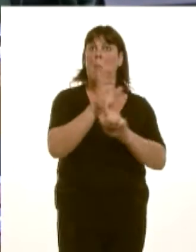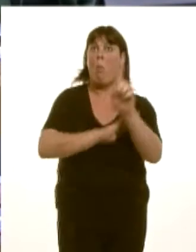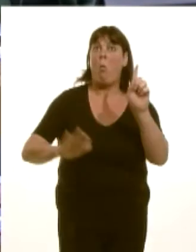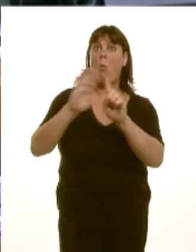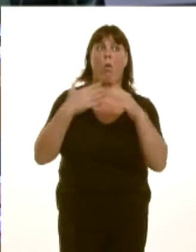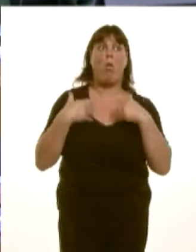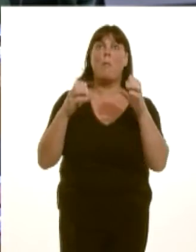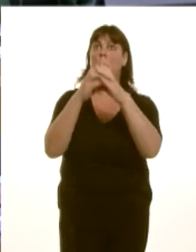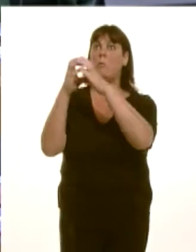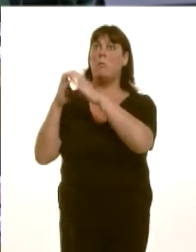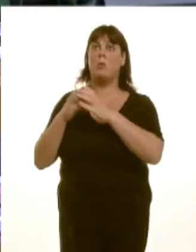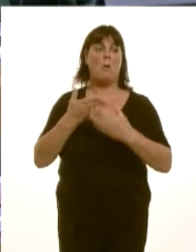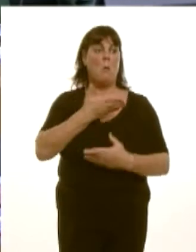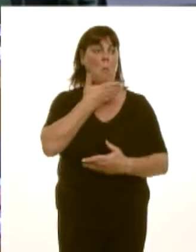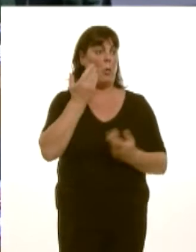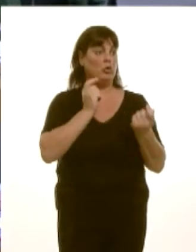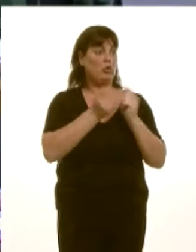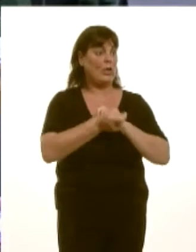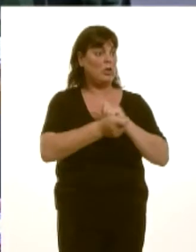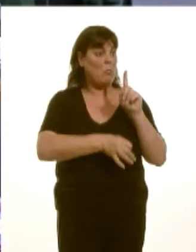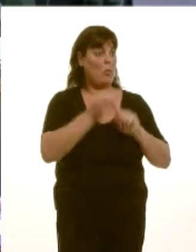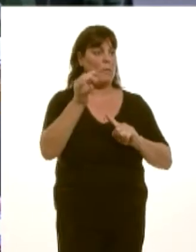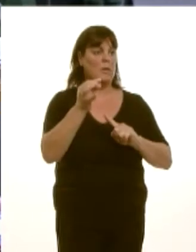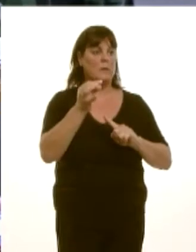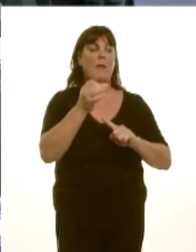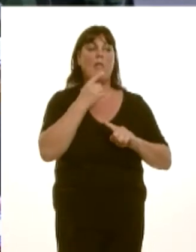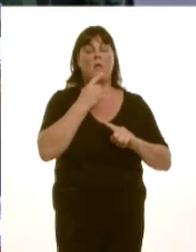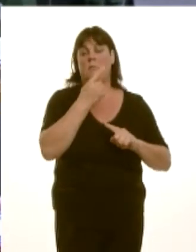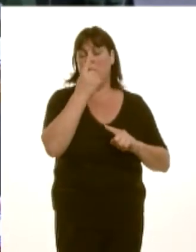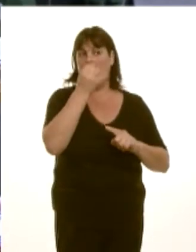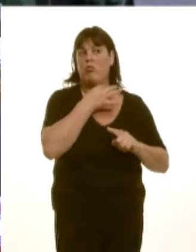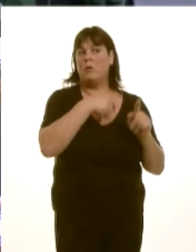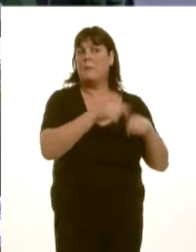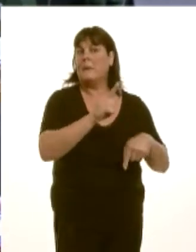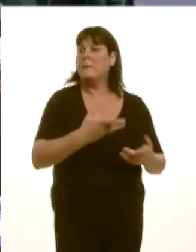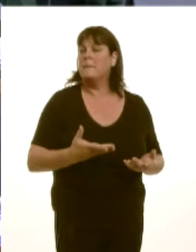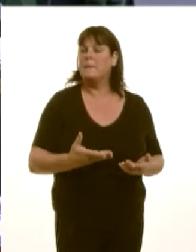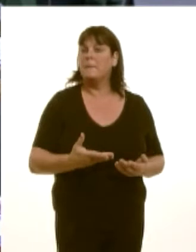then there are consequences as far as personnel, as far as that board is concerned. However, I do not expect things to get to that position.